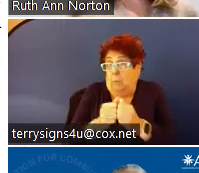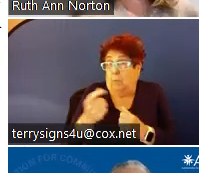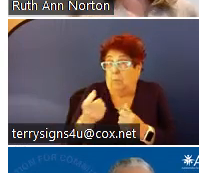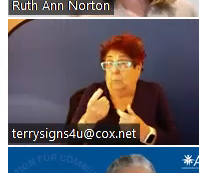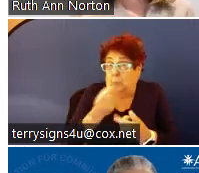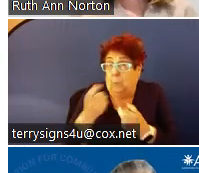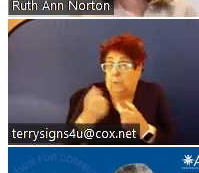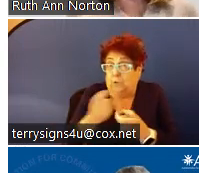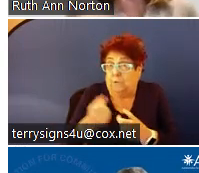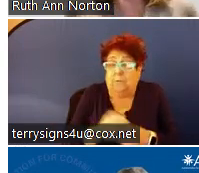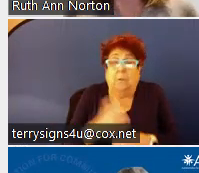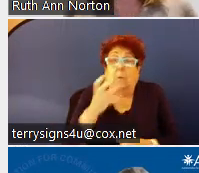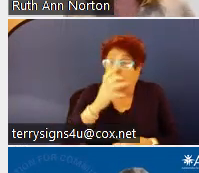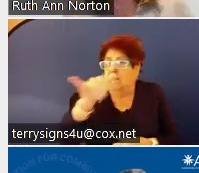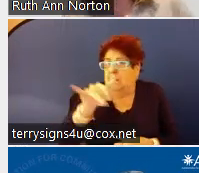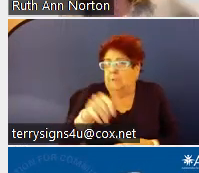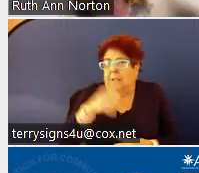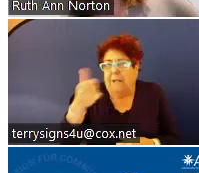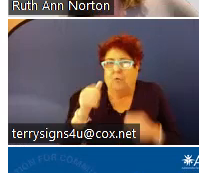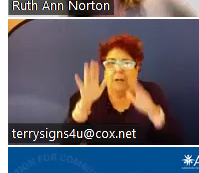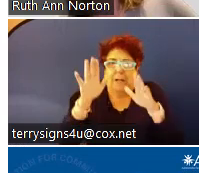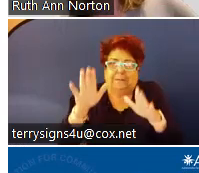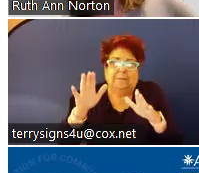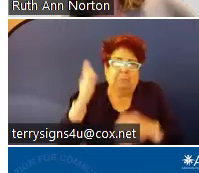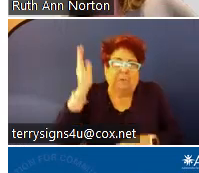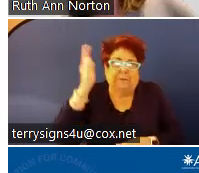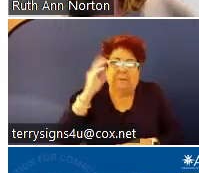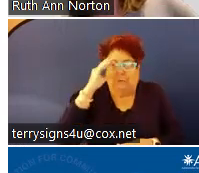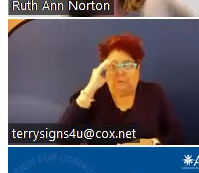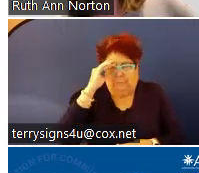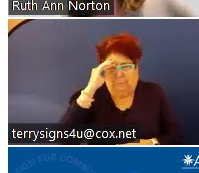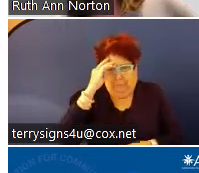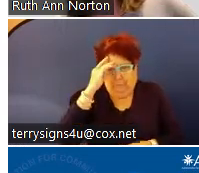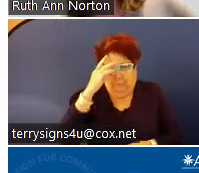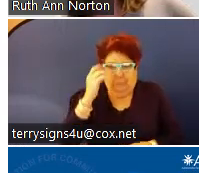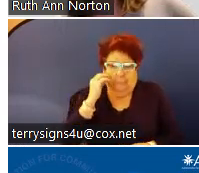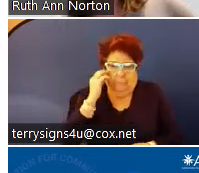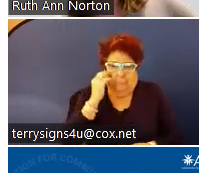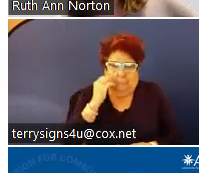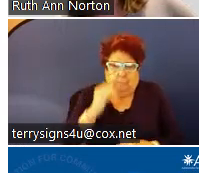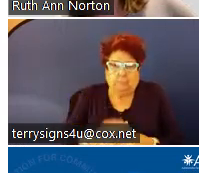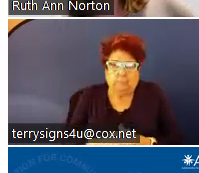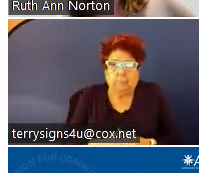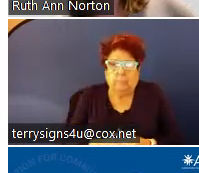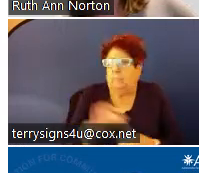that was another excellent presentation. That was just a lot of great information from all